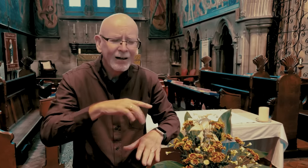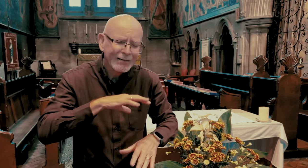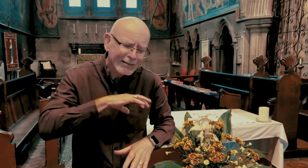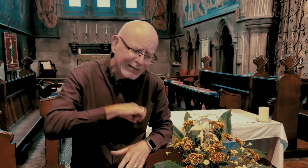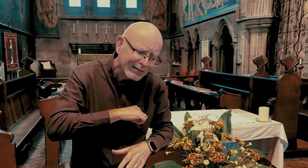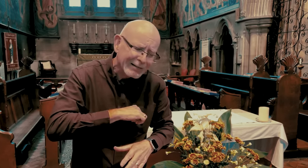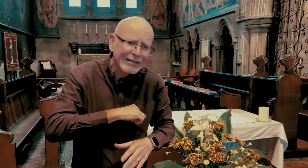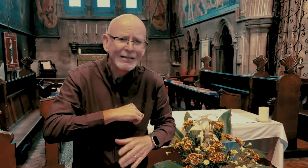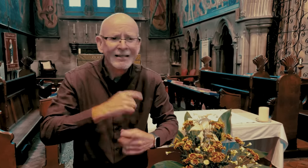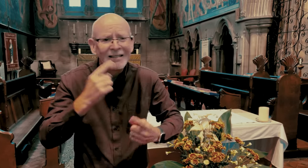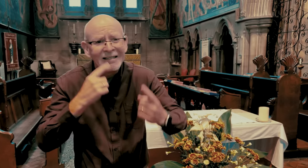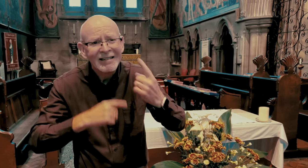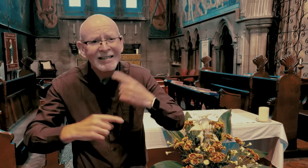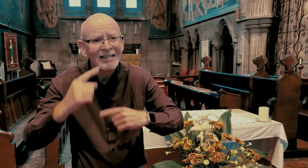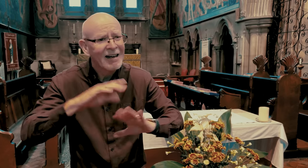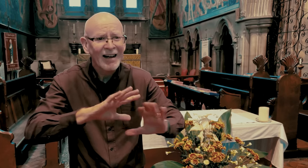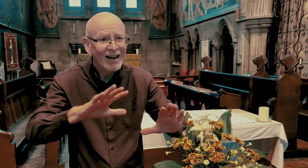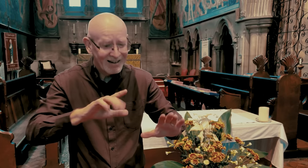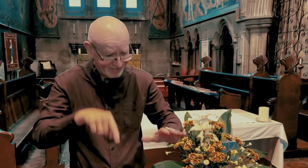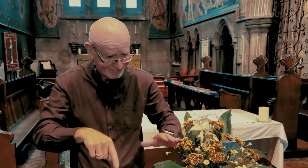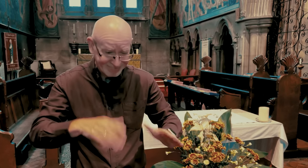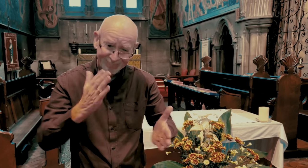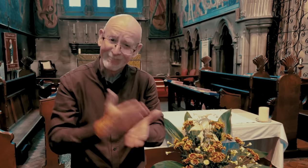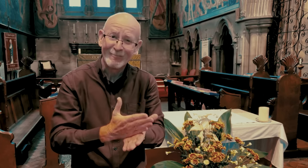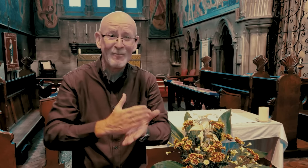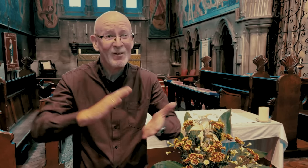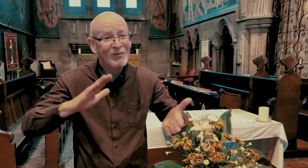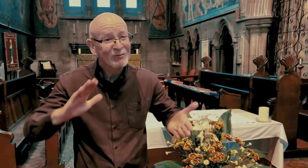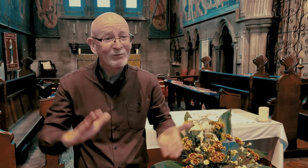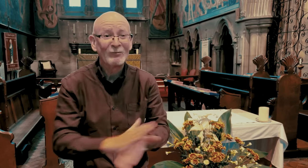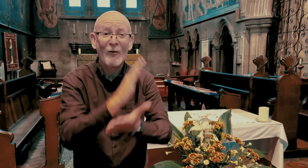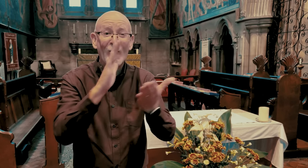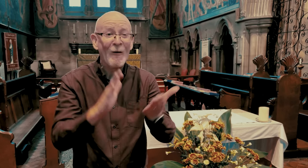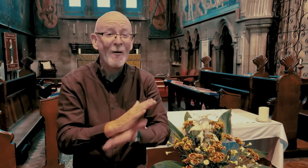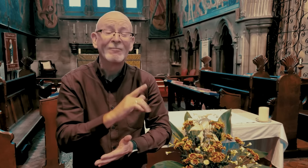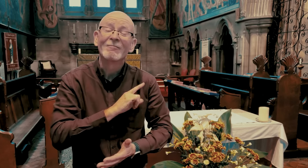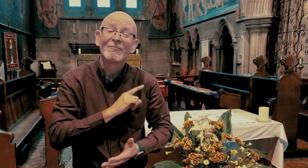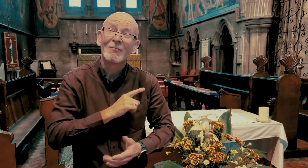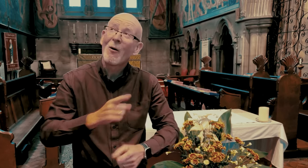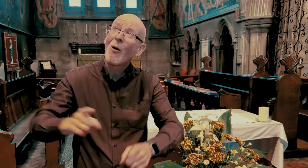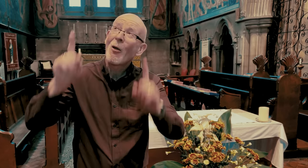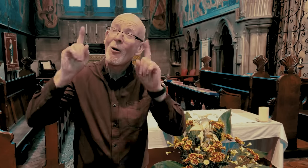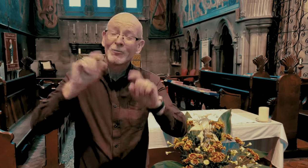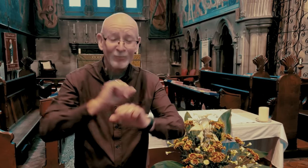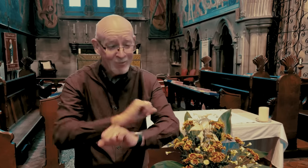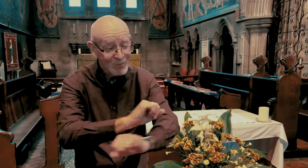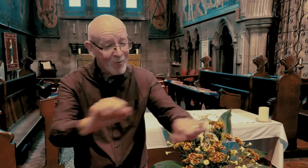And do not be grieved, for the joy of the Lord is your strength."